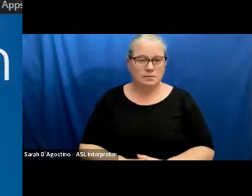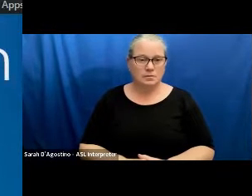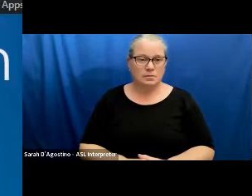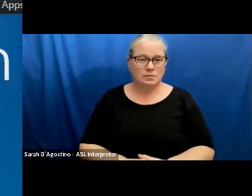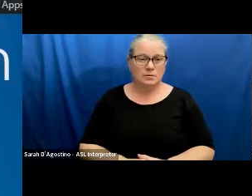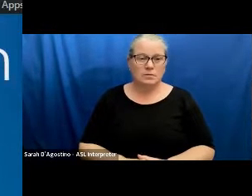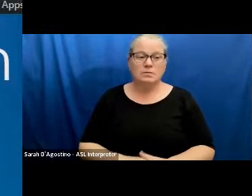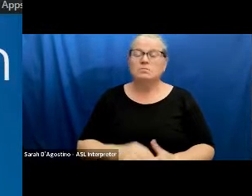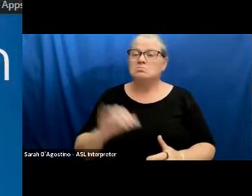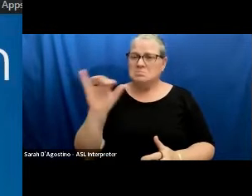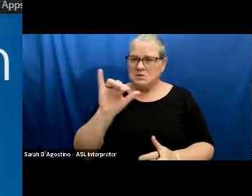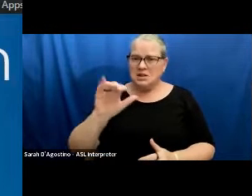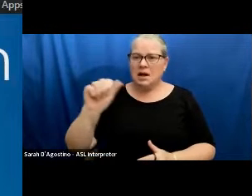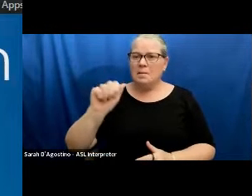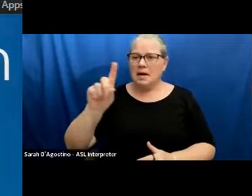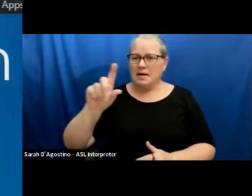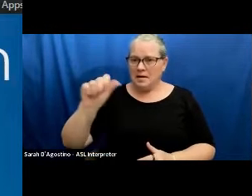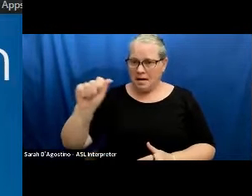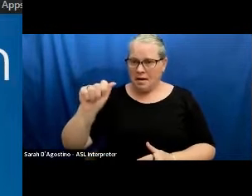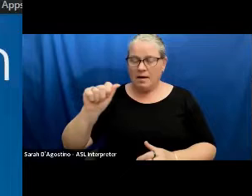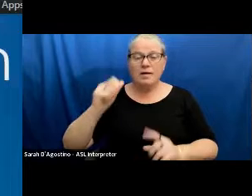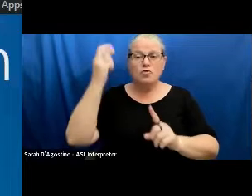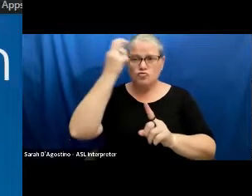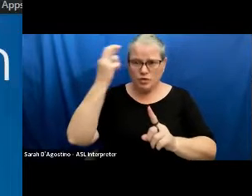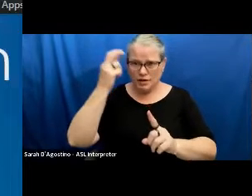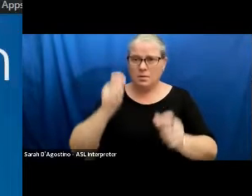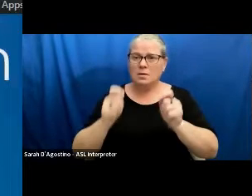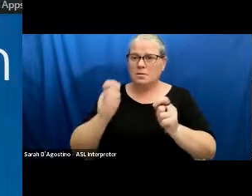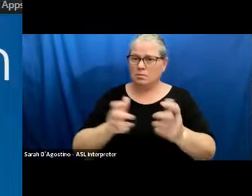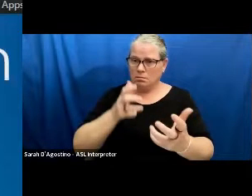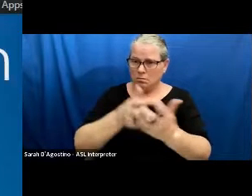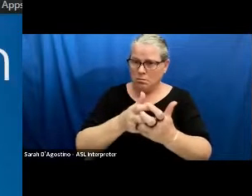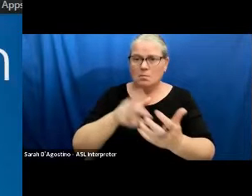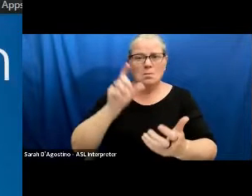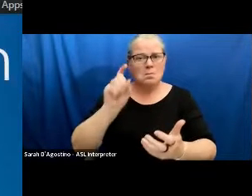reasonable modifications must be provided they do not pose a fundamental